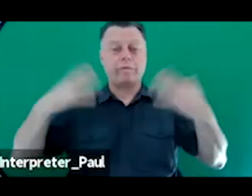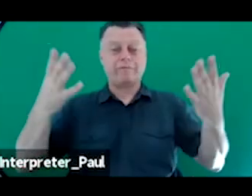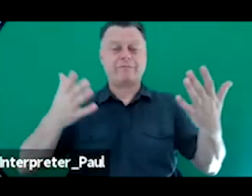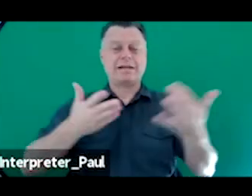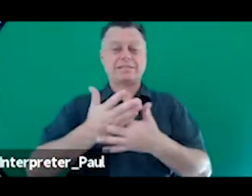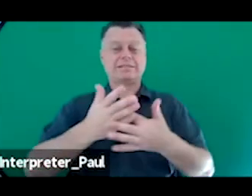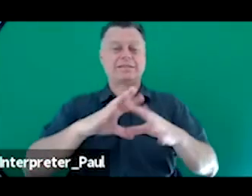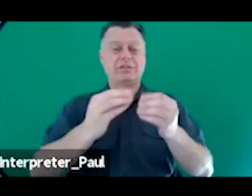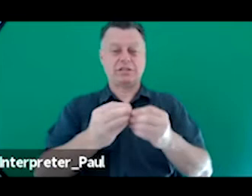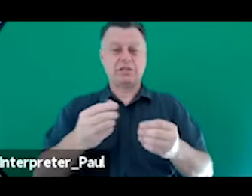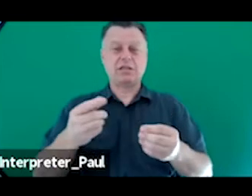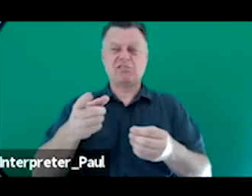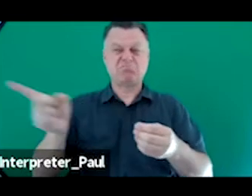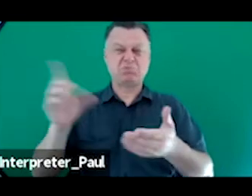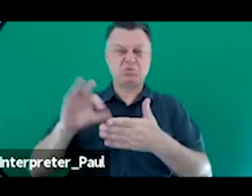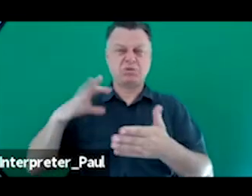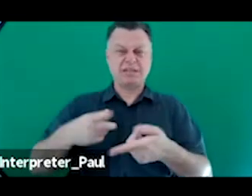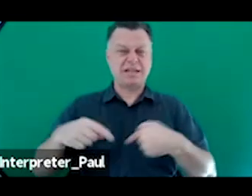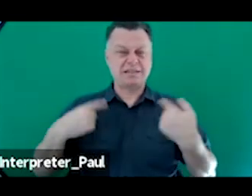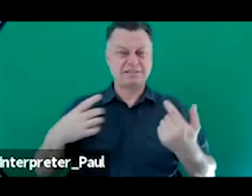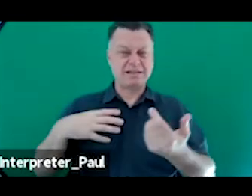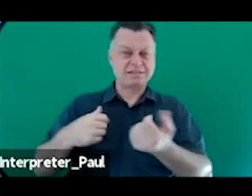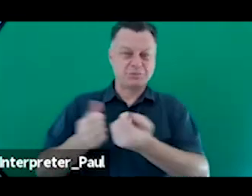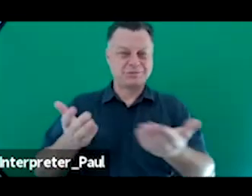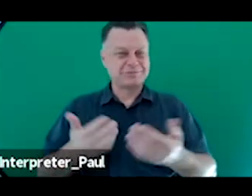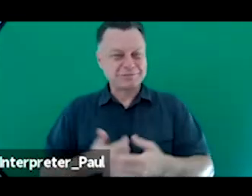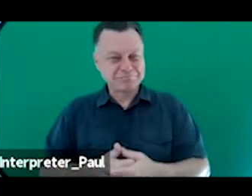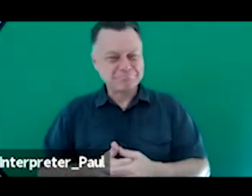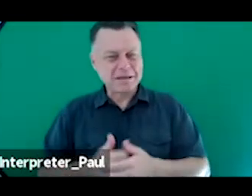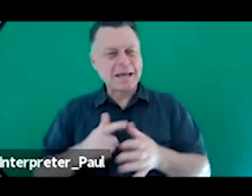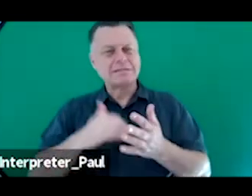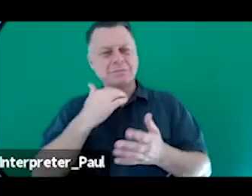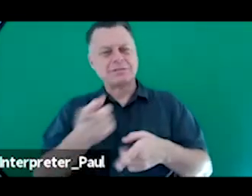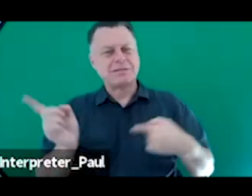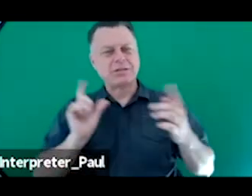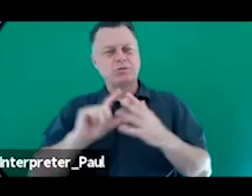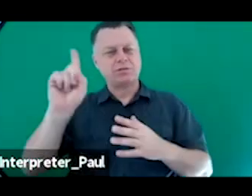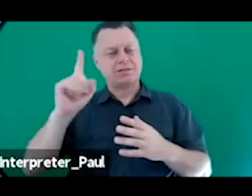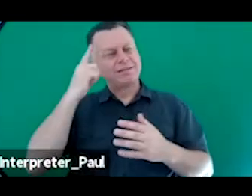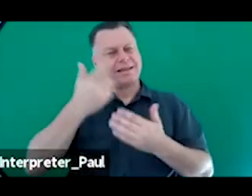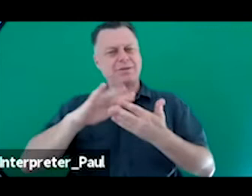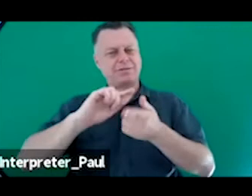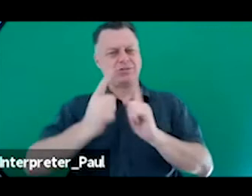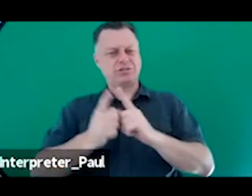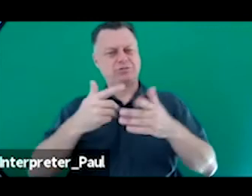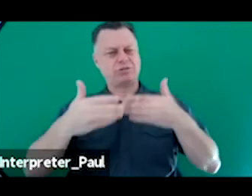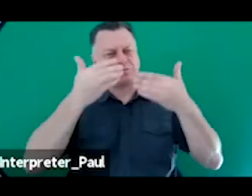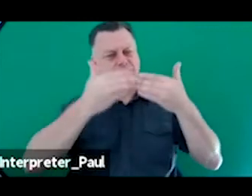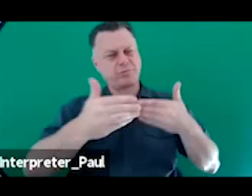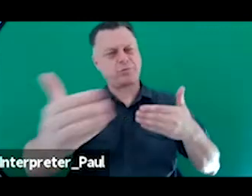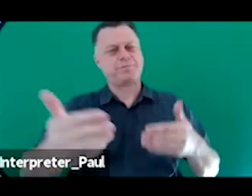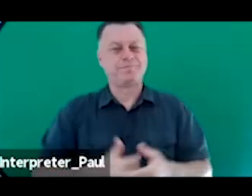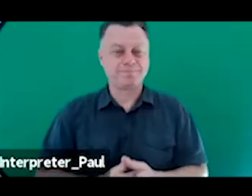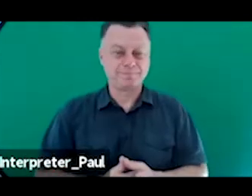do. And we will think in a couple of seconds about how we can change that. Now, before you start